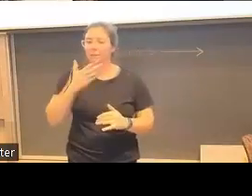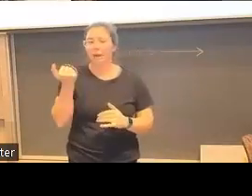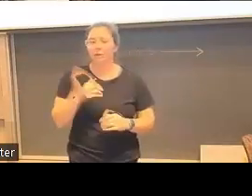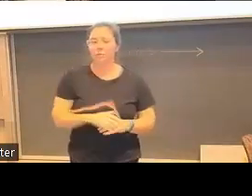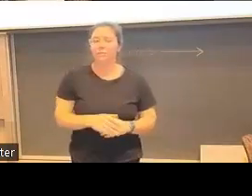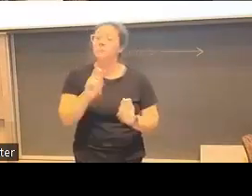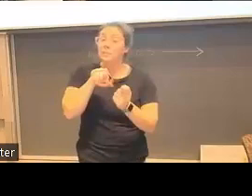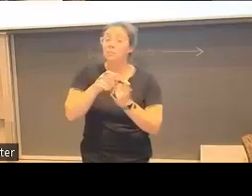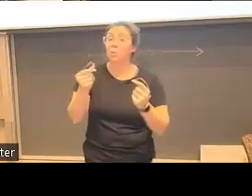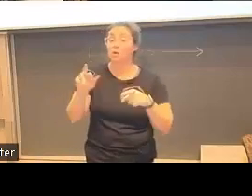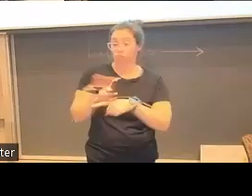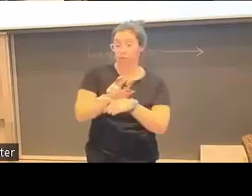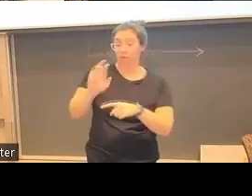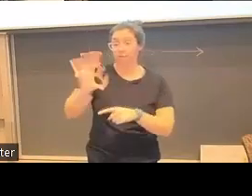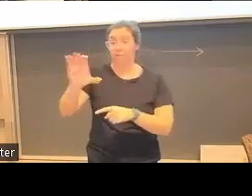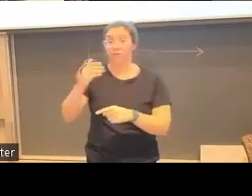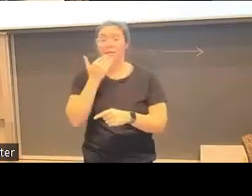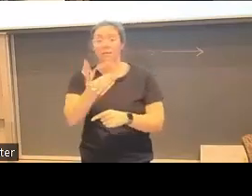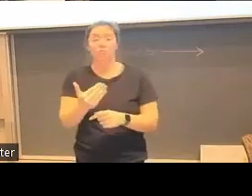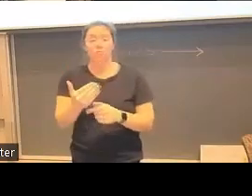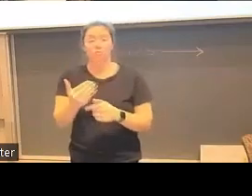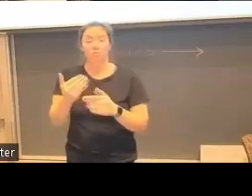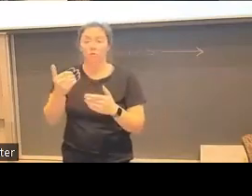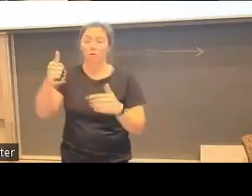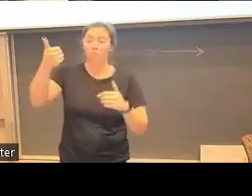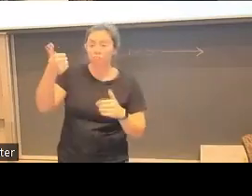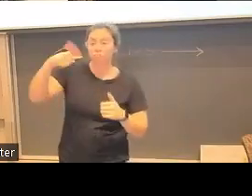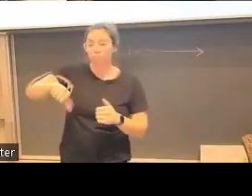and faculty think were core communication behaviors that demonstrated the capacity to